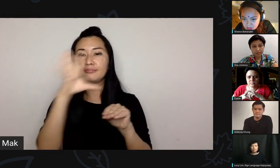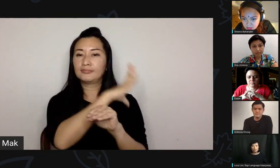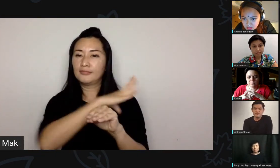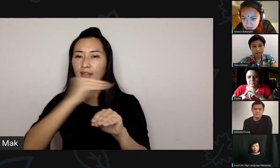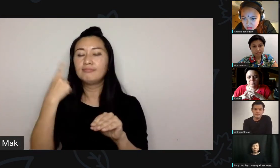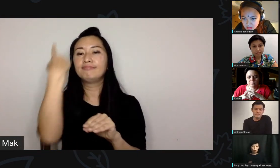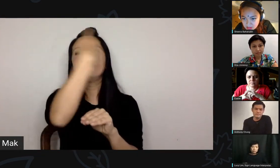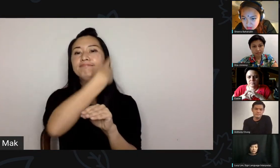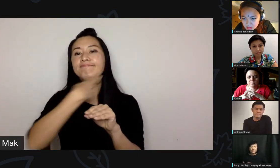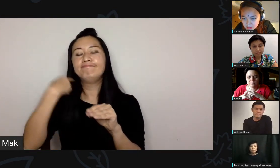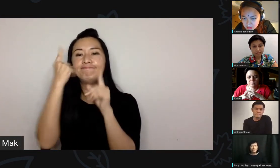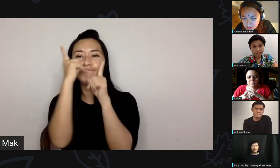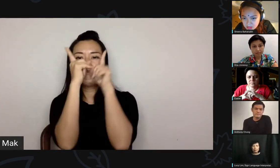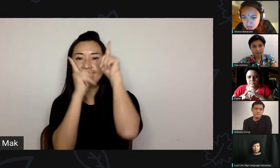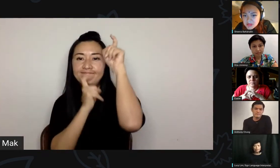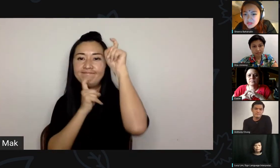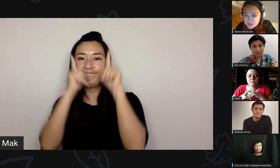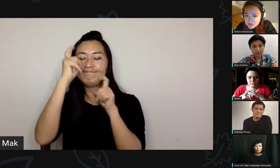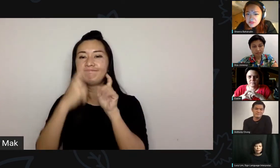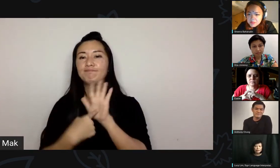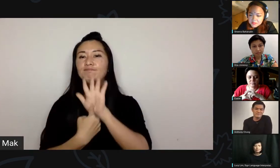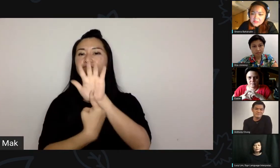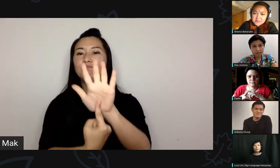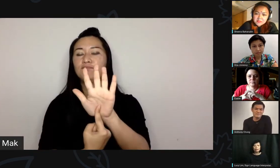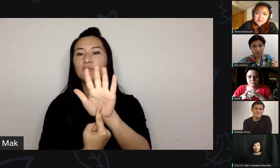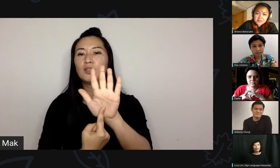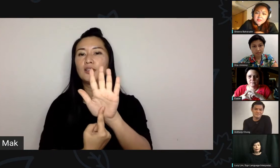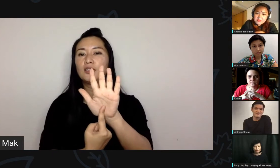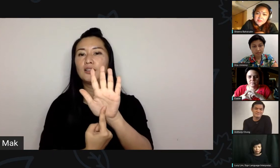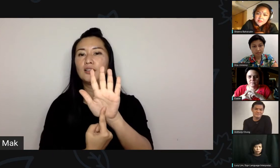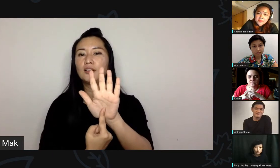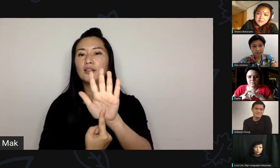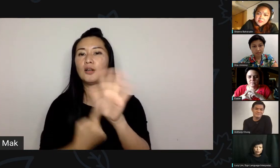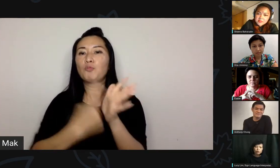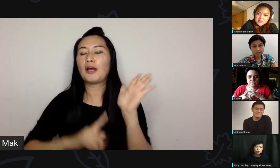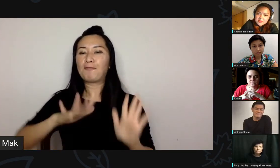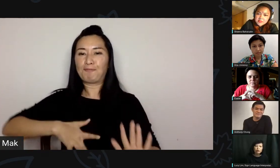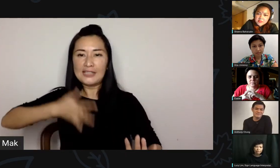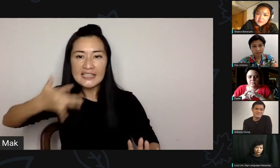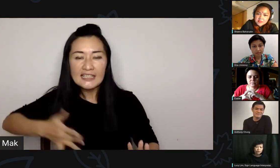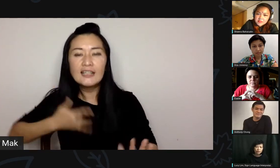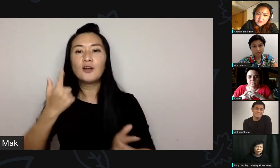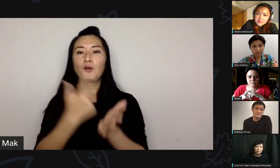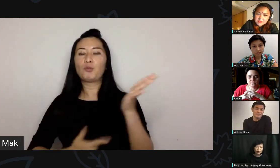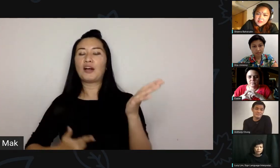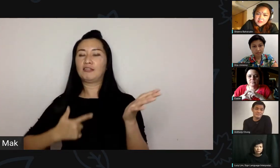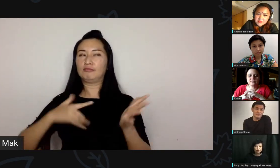the role taking and the movements and also include our facial expression.